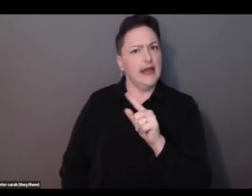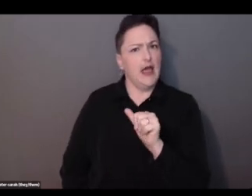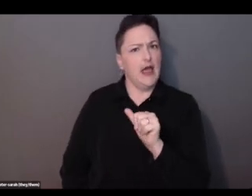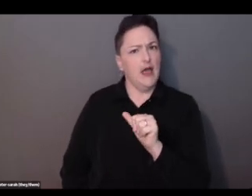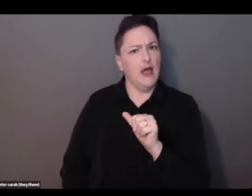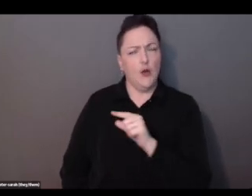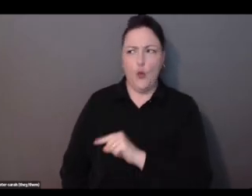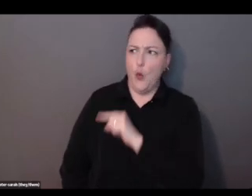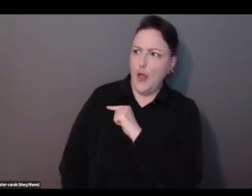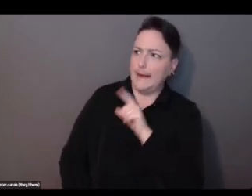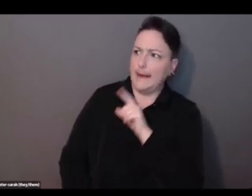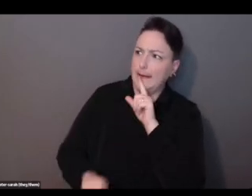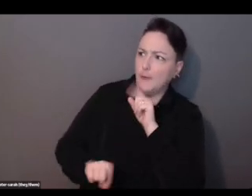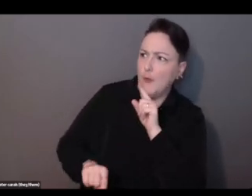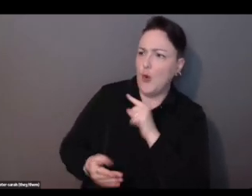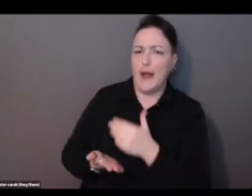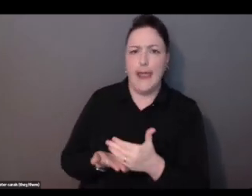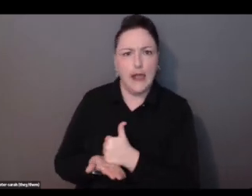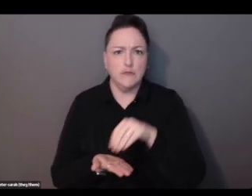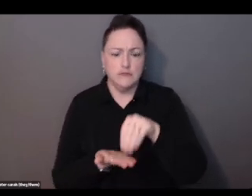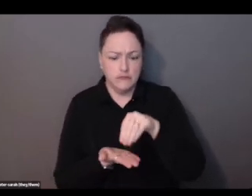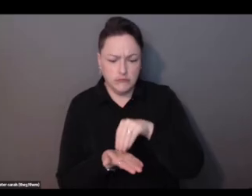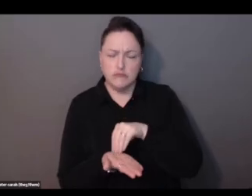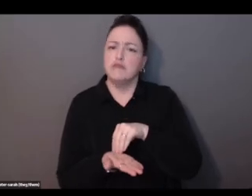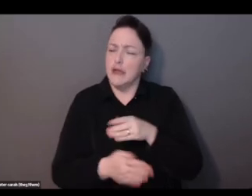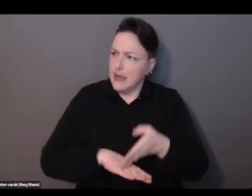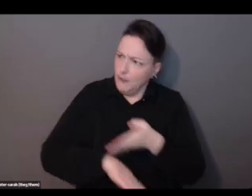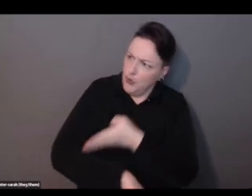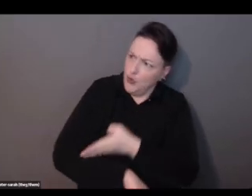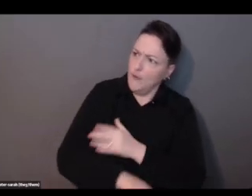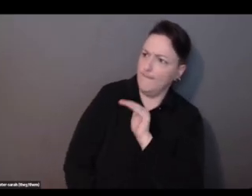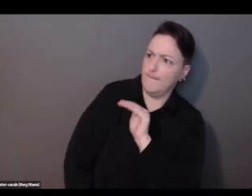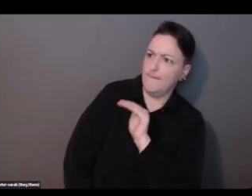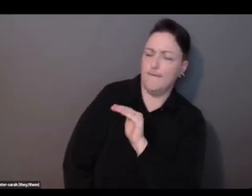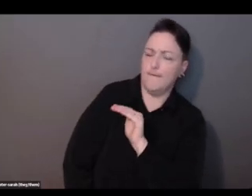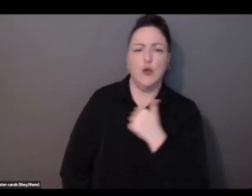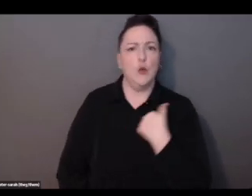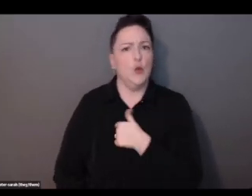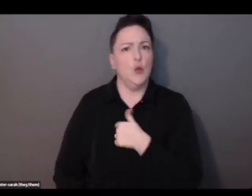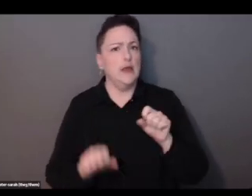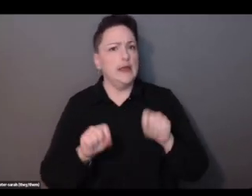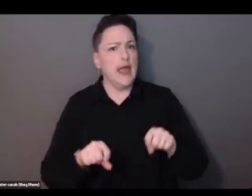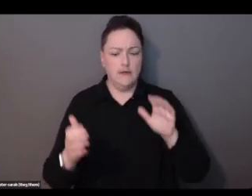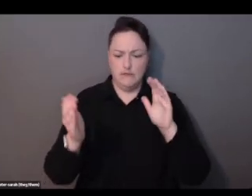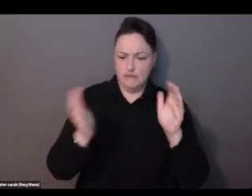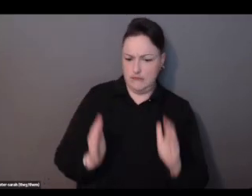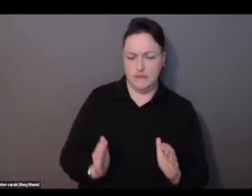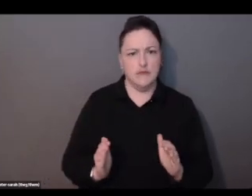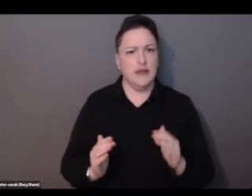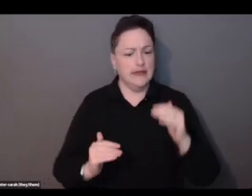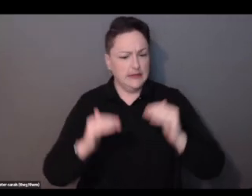that we can look at disparities and try to address disparities across all states.